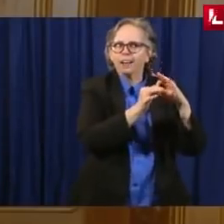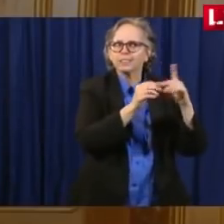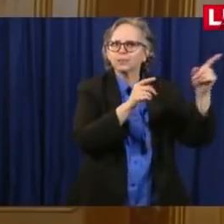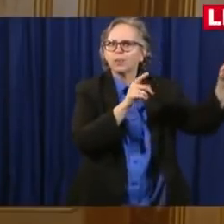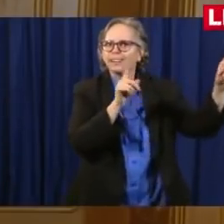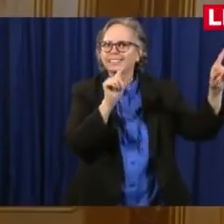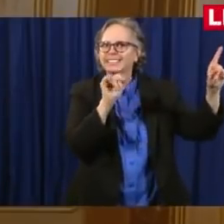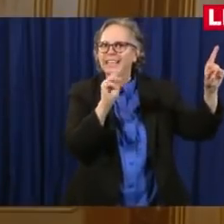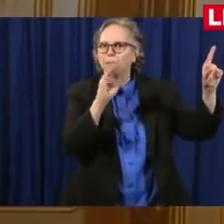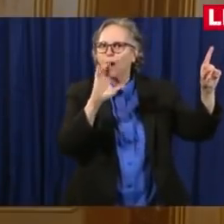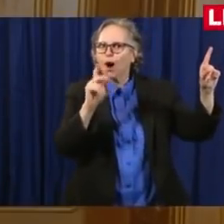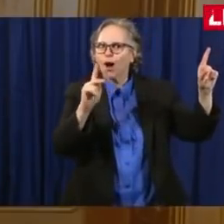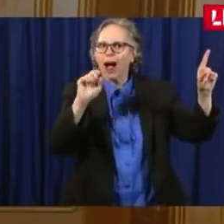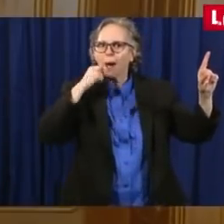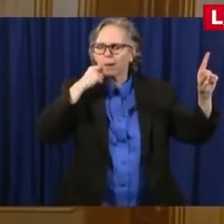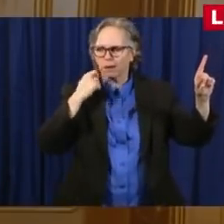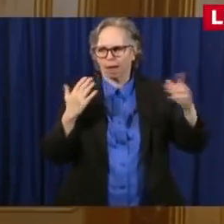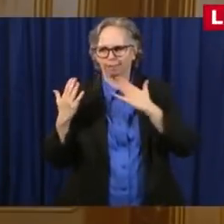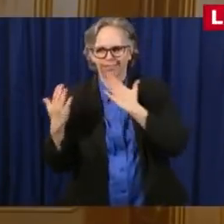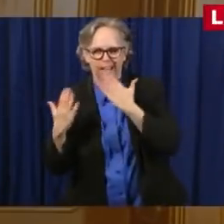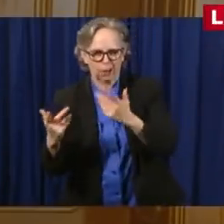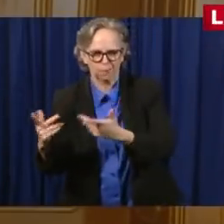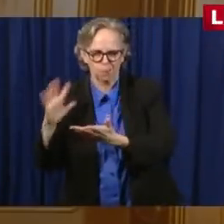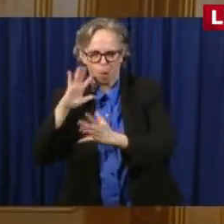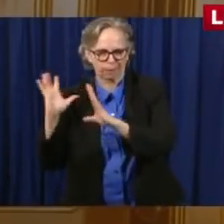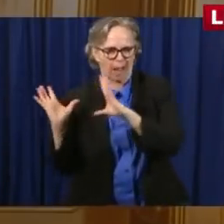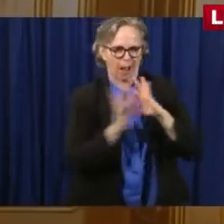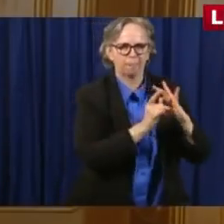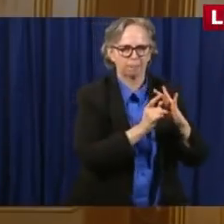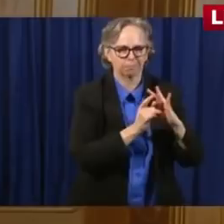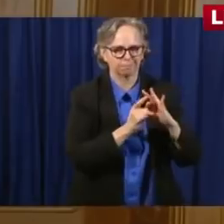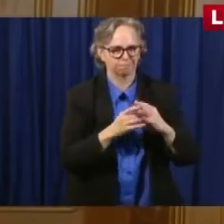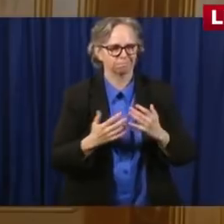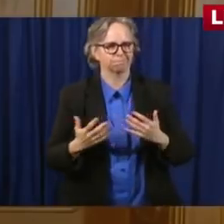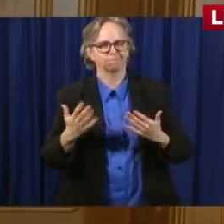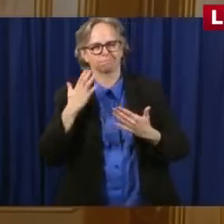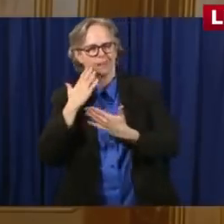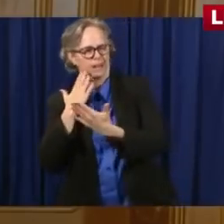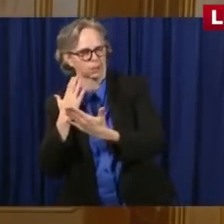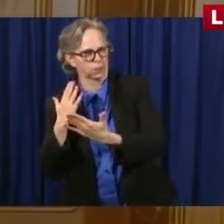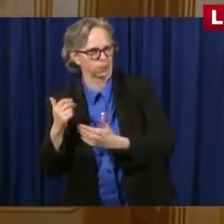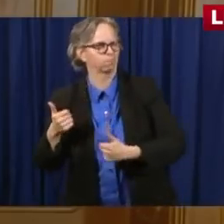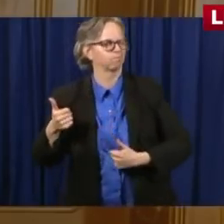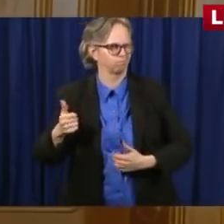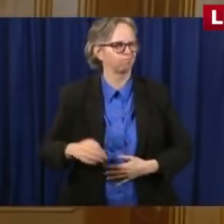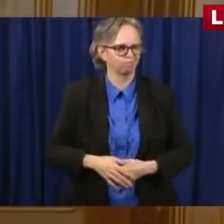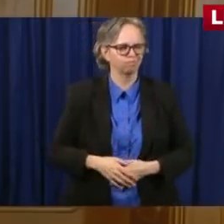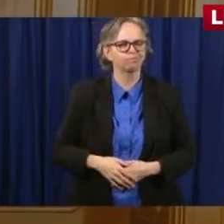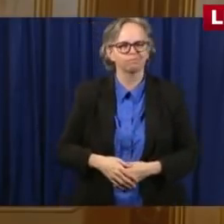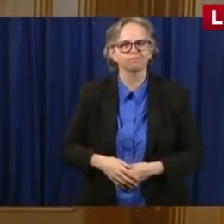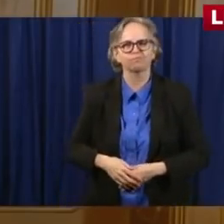JOBS OHIO IS PROVIDING INPUT AS PART OF THE PPE ALLIANCE.